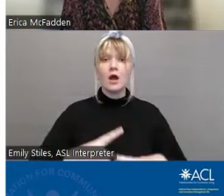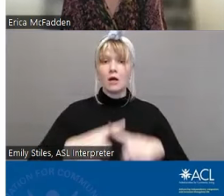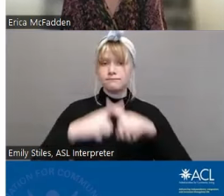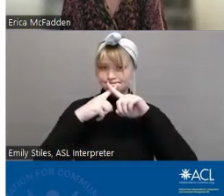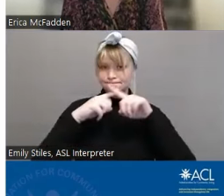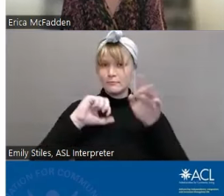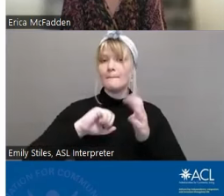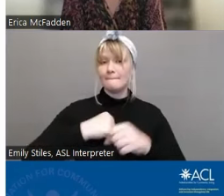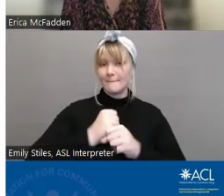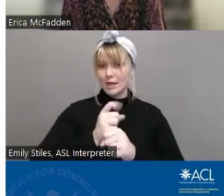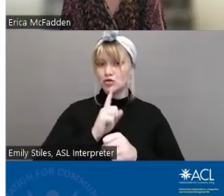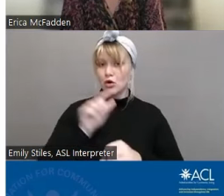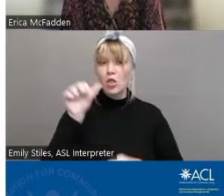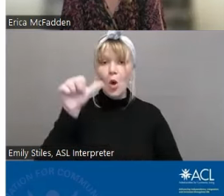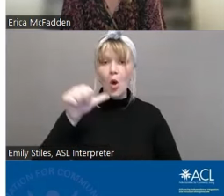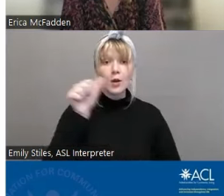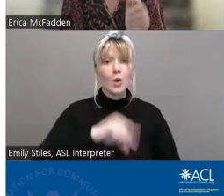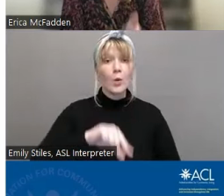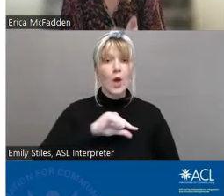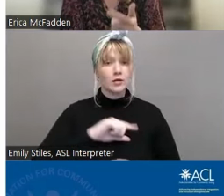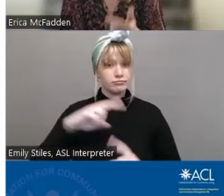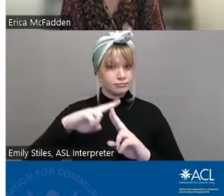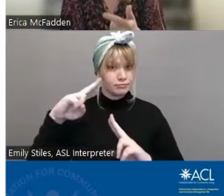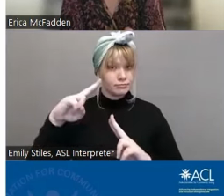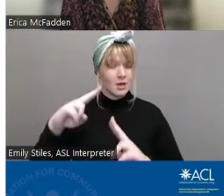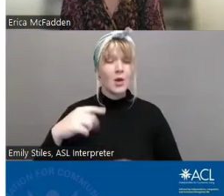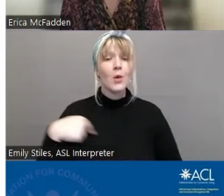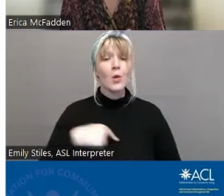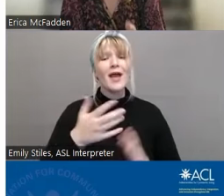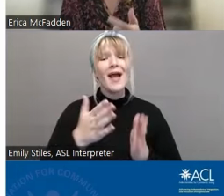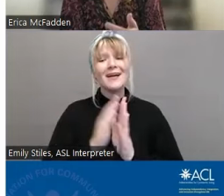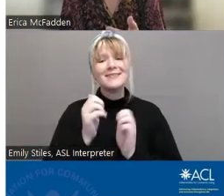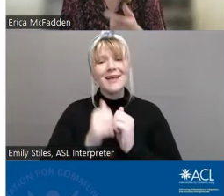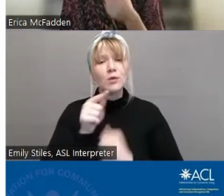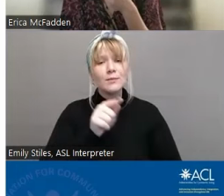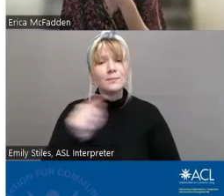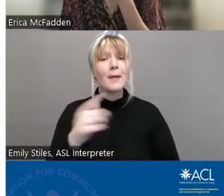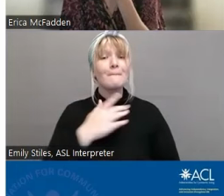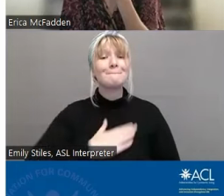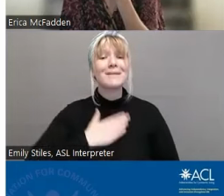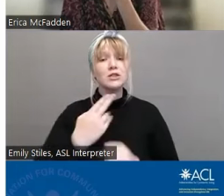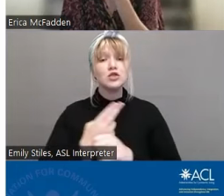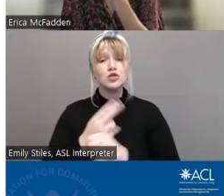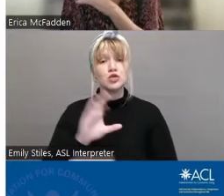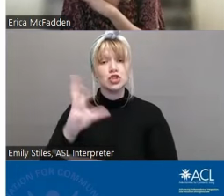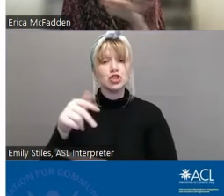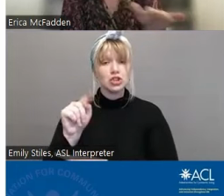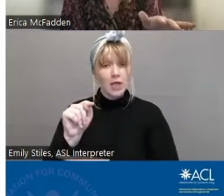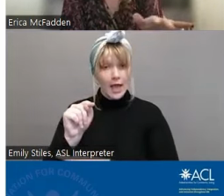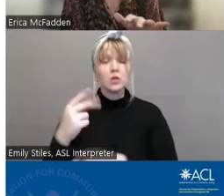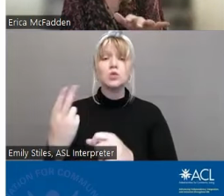We are asking people to please use the chat to make comments and submit your questions at any time.